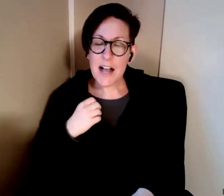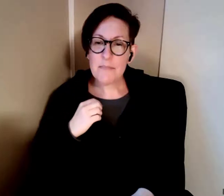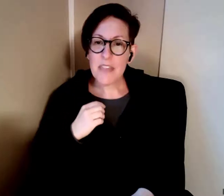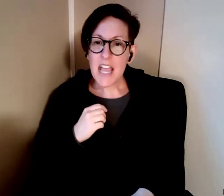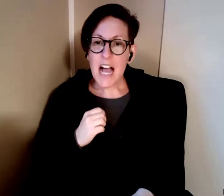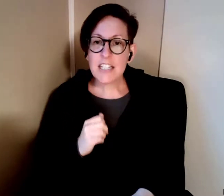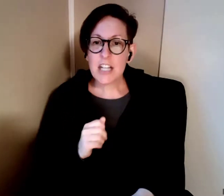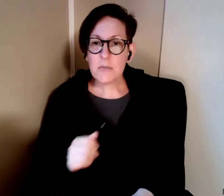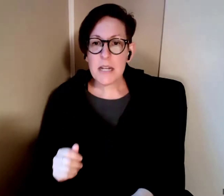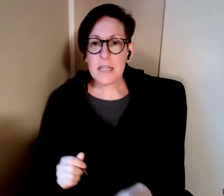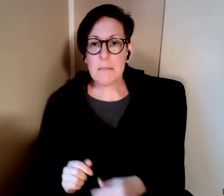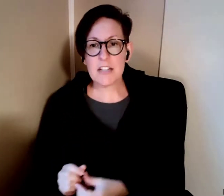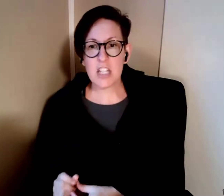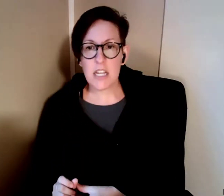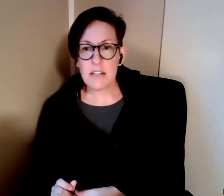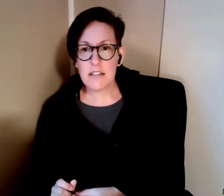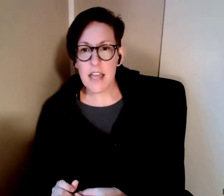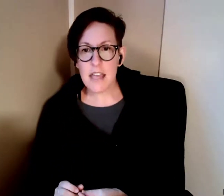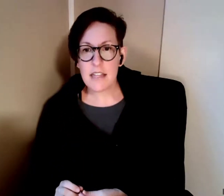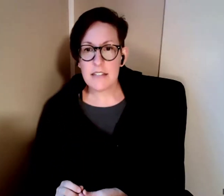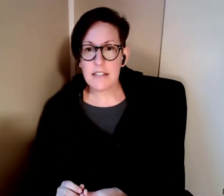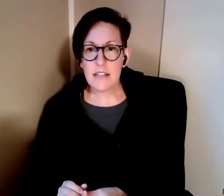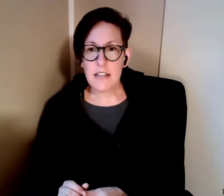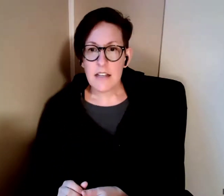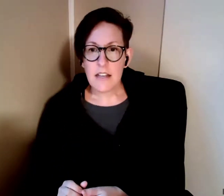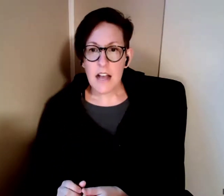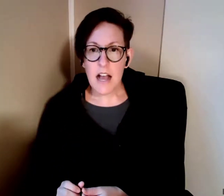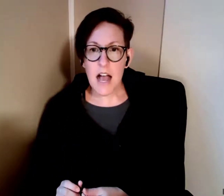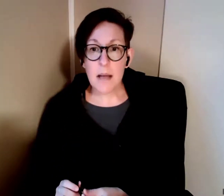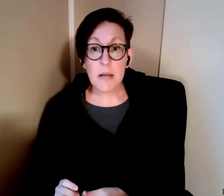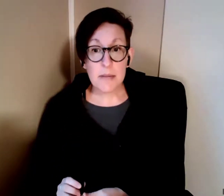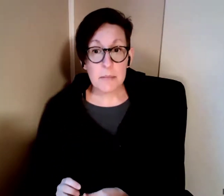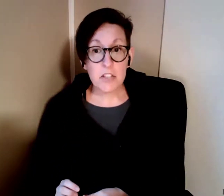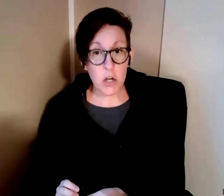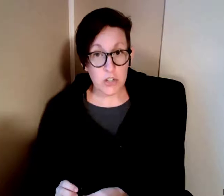Nicole she/her: Um, I just wanted to mention that I might be able to go to your interpreting class and help support those